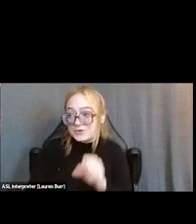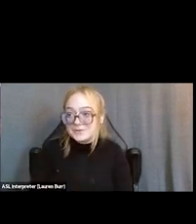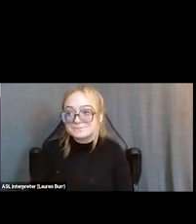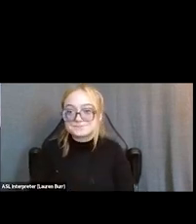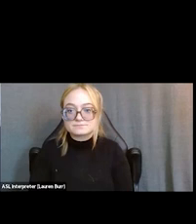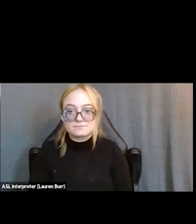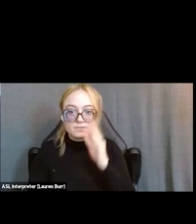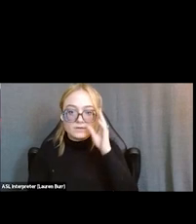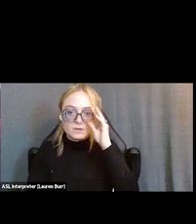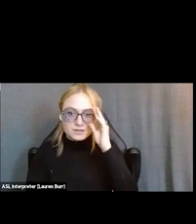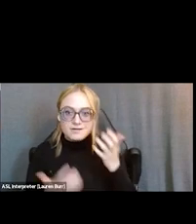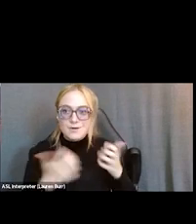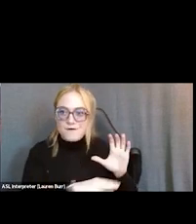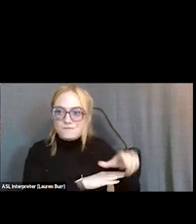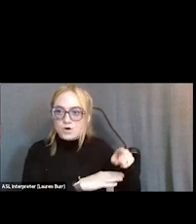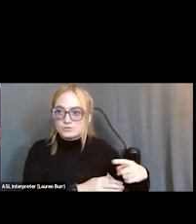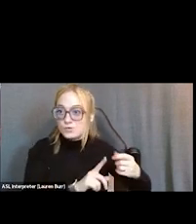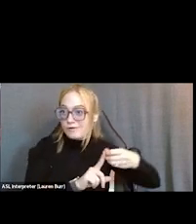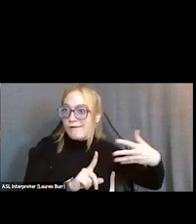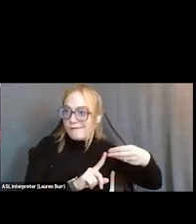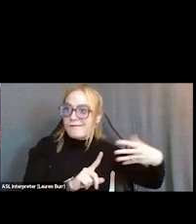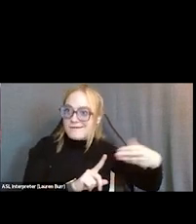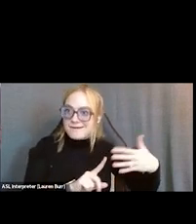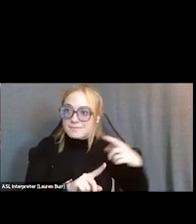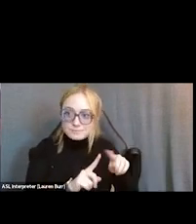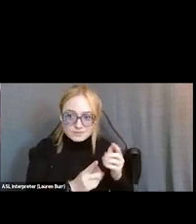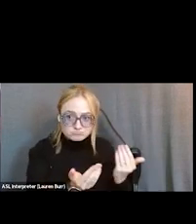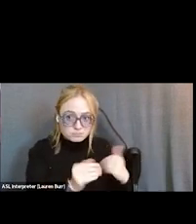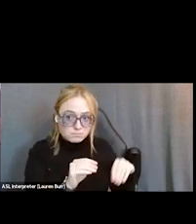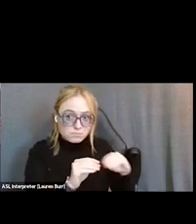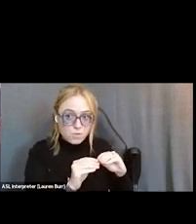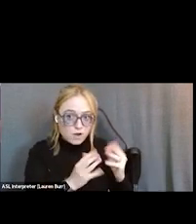So I don't wanna make you talk forever, but is there anything that you want to tell anybody